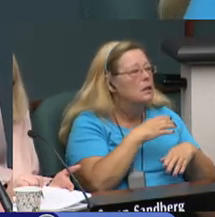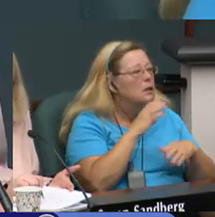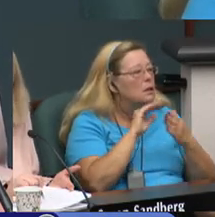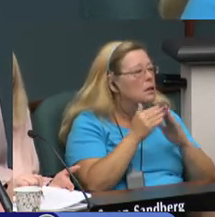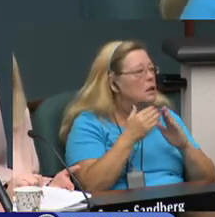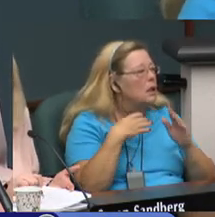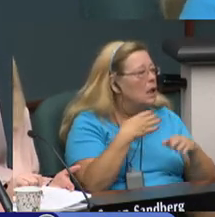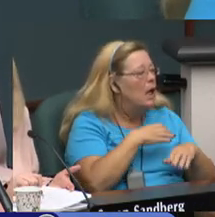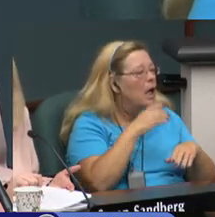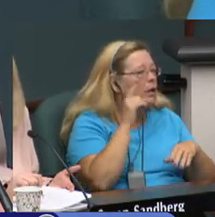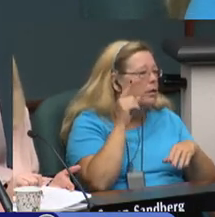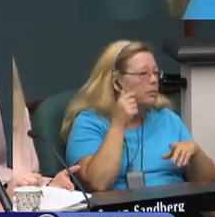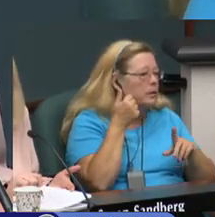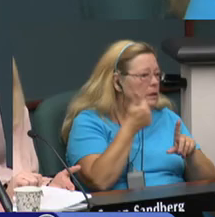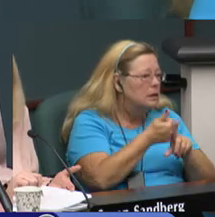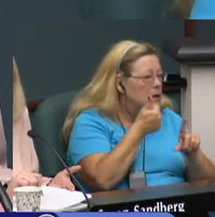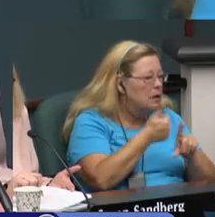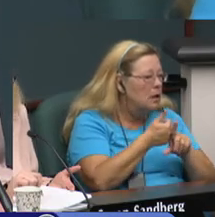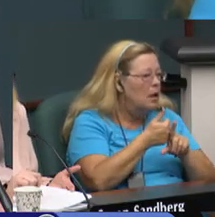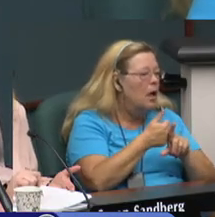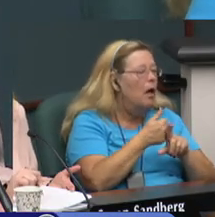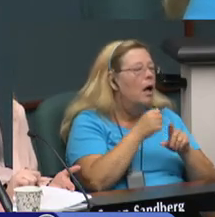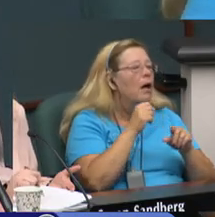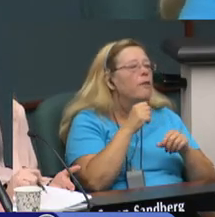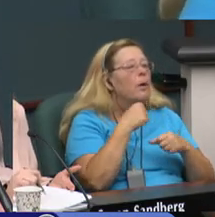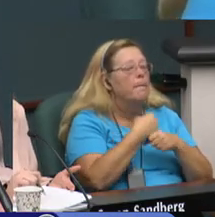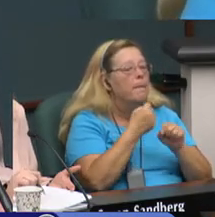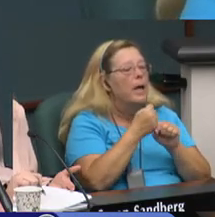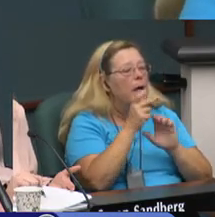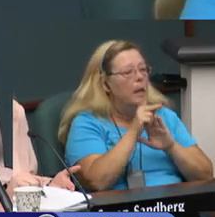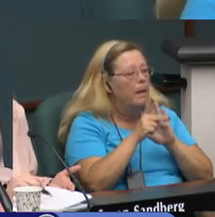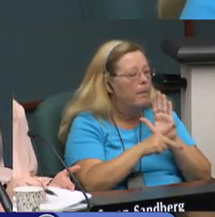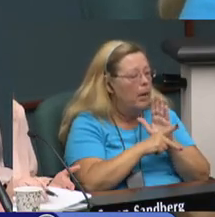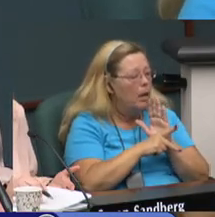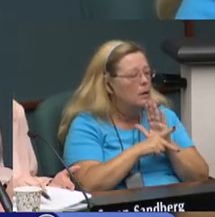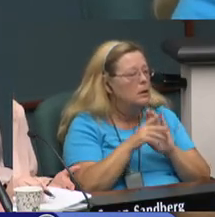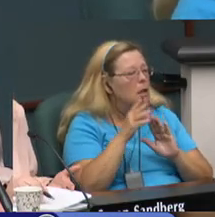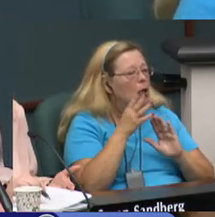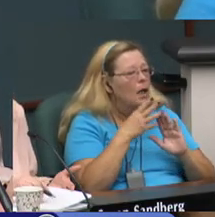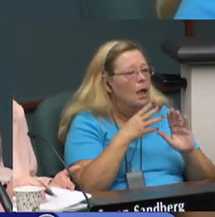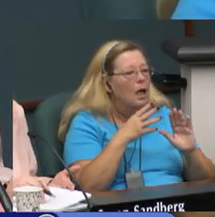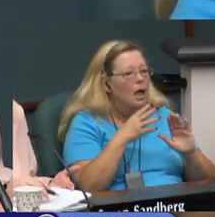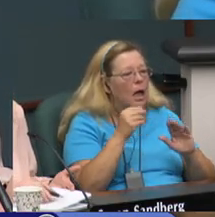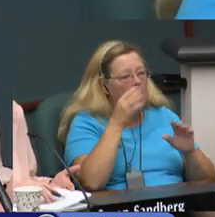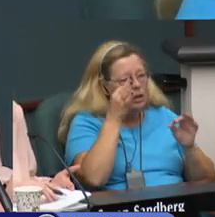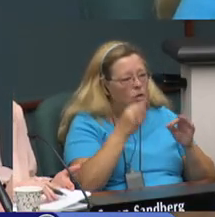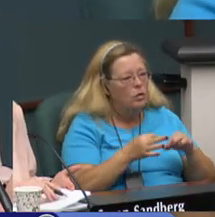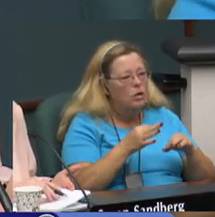ones that set this policy or enacted and and the decision was made that states